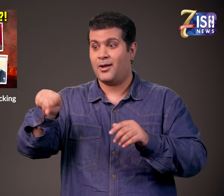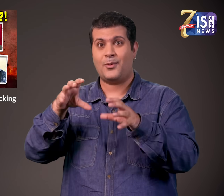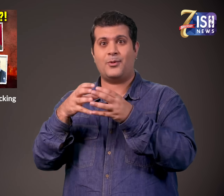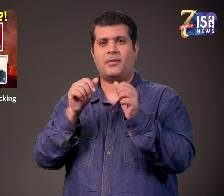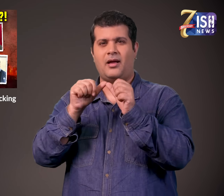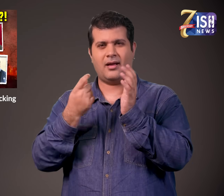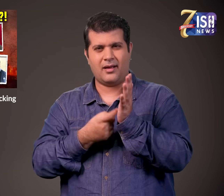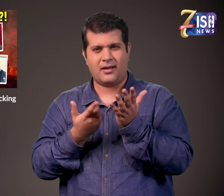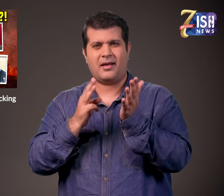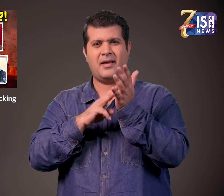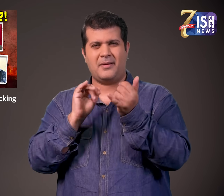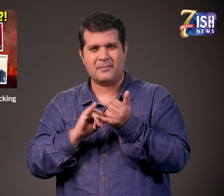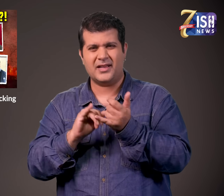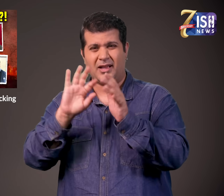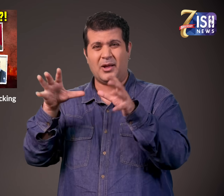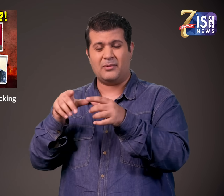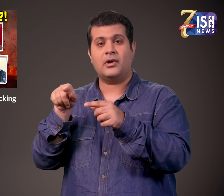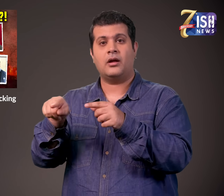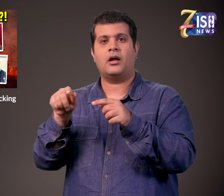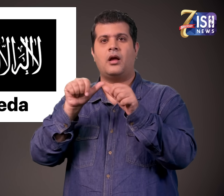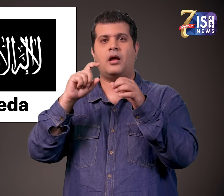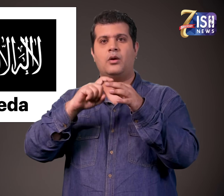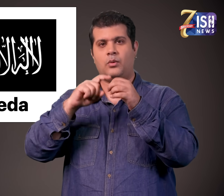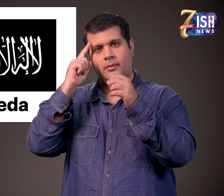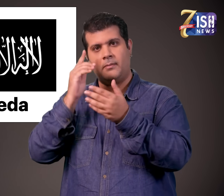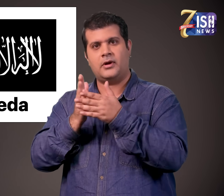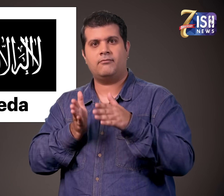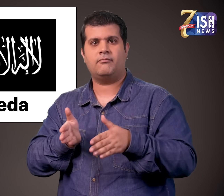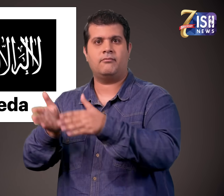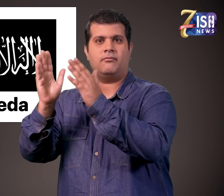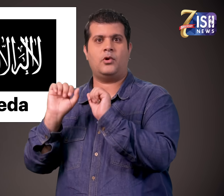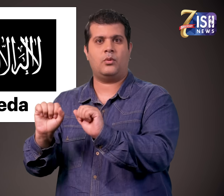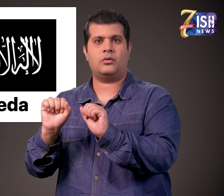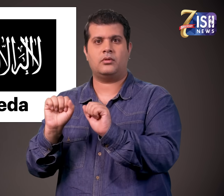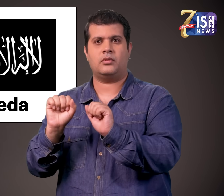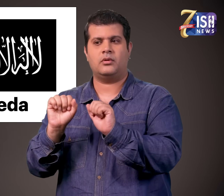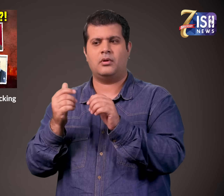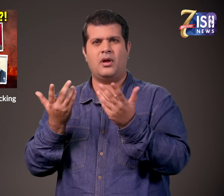while Dr. Adeel, Dr. Muzammil, and others leaned towards Al-Qaeda.